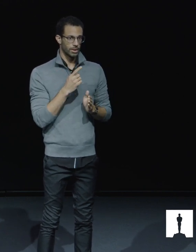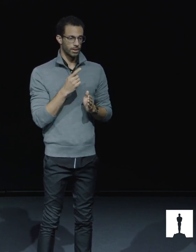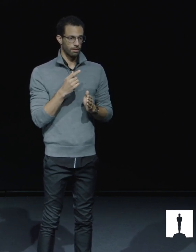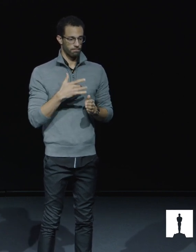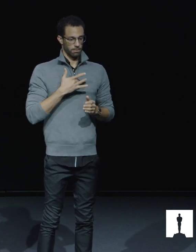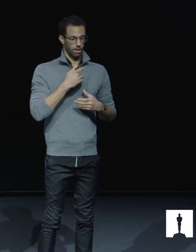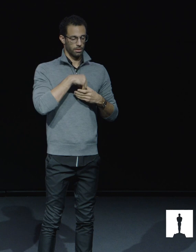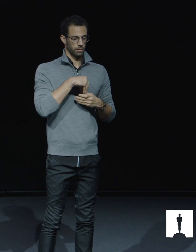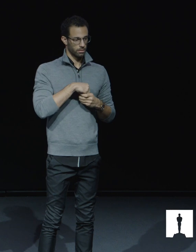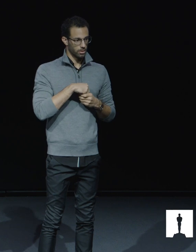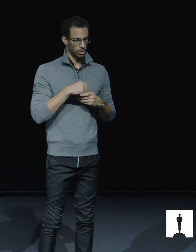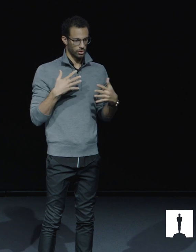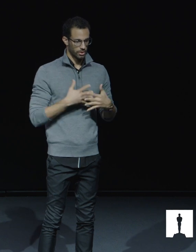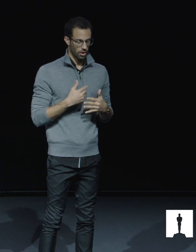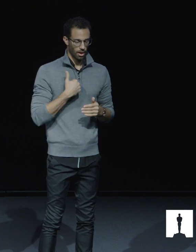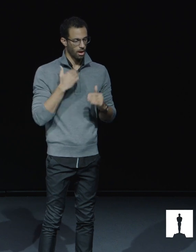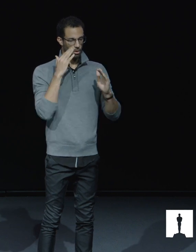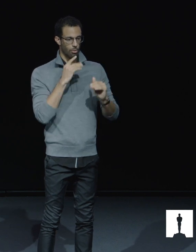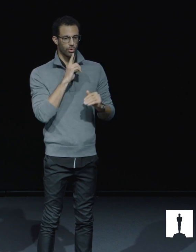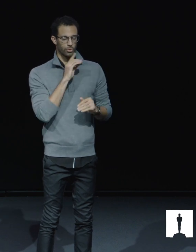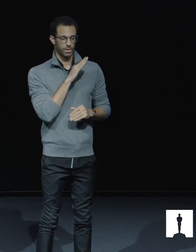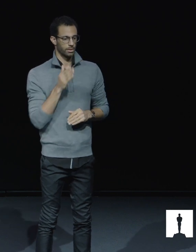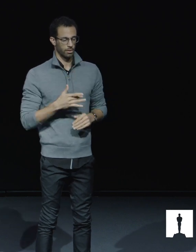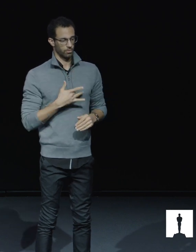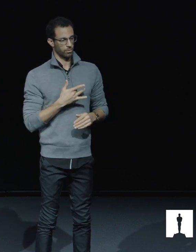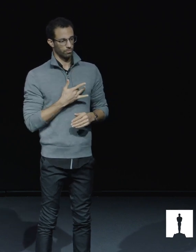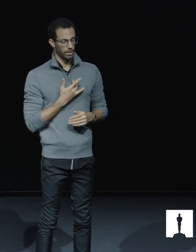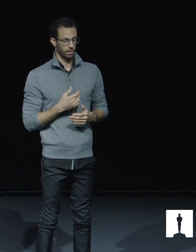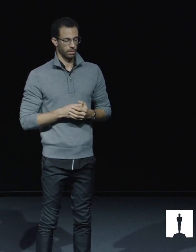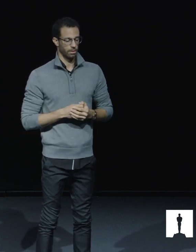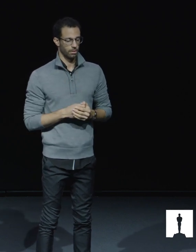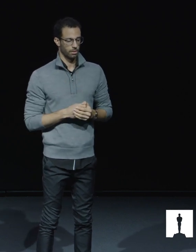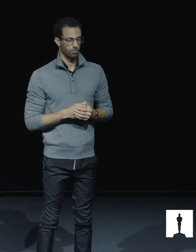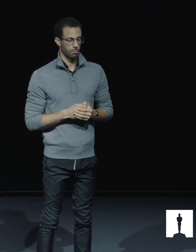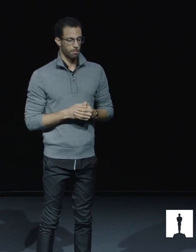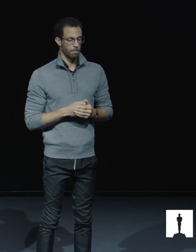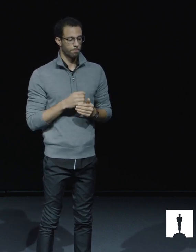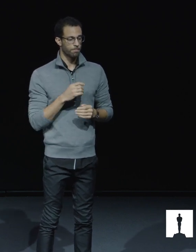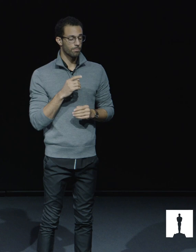never to be engulfed. Baldwin's noting of the debasement and deception of Black stereotypicality